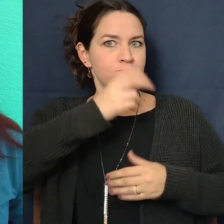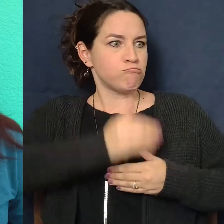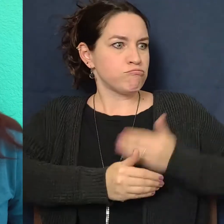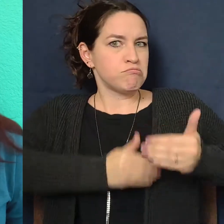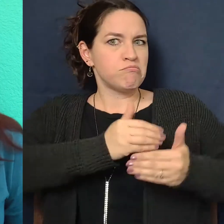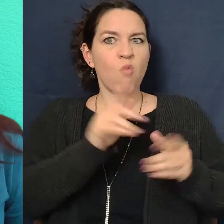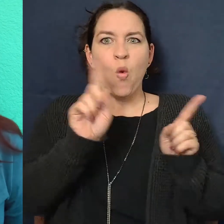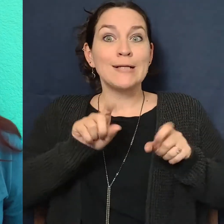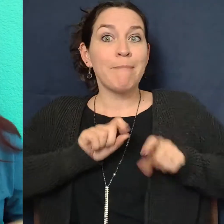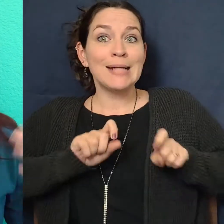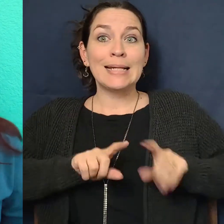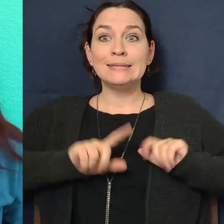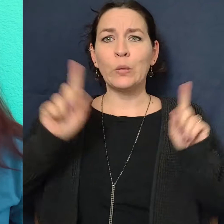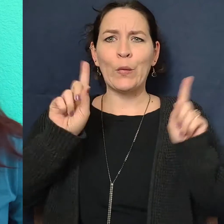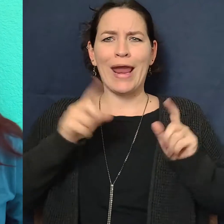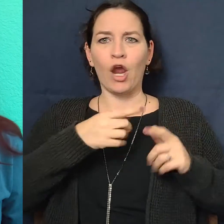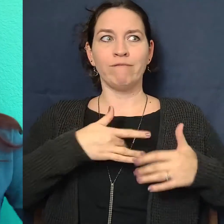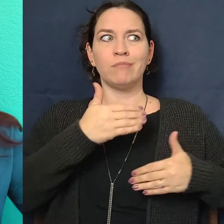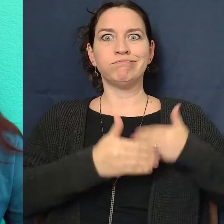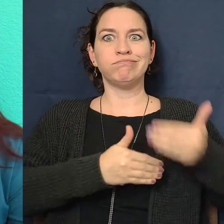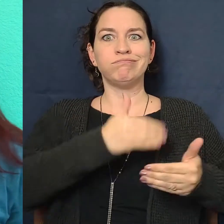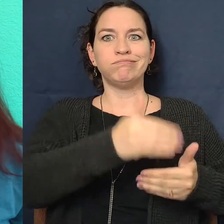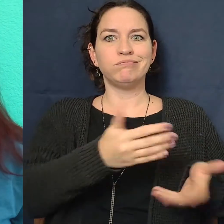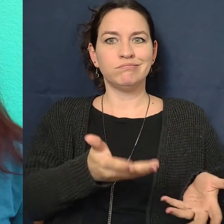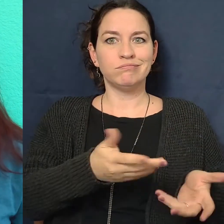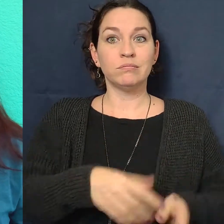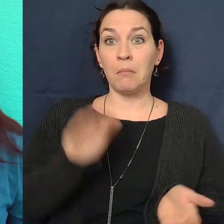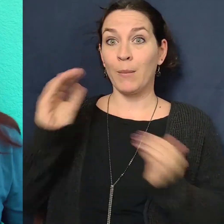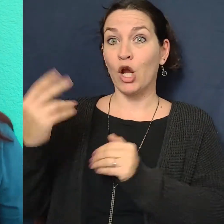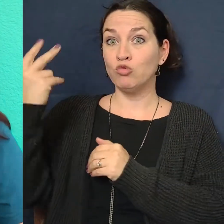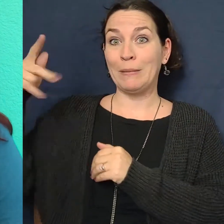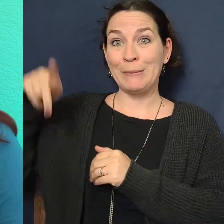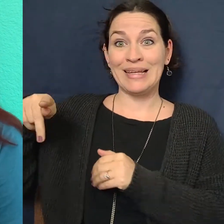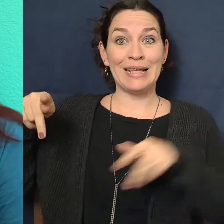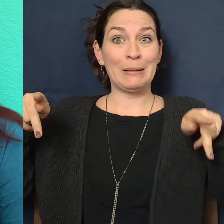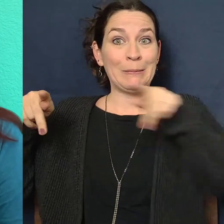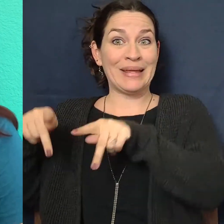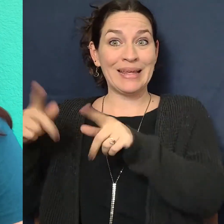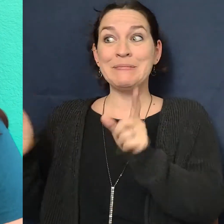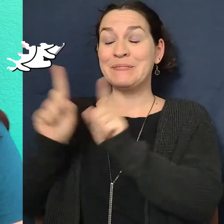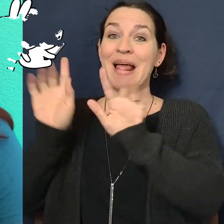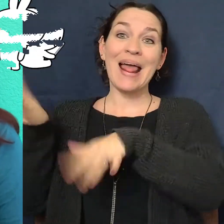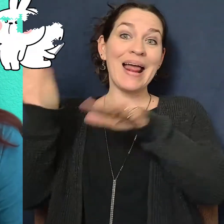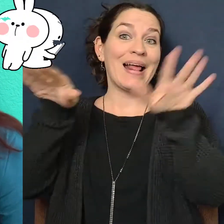yourselves unwilling to really be spontaneous or take things as they come. And if you have two P's, well, then you might not ever